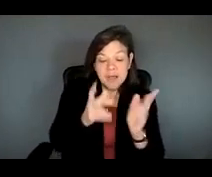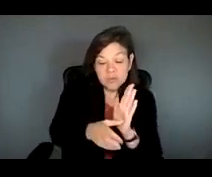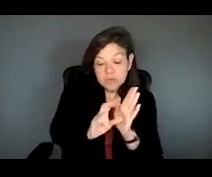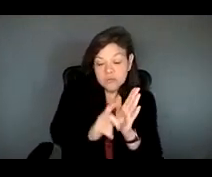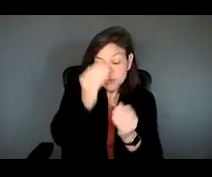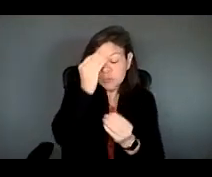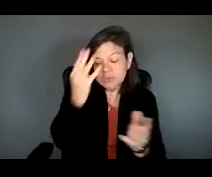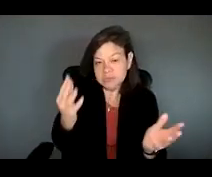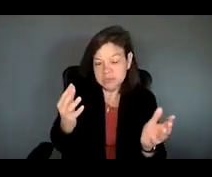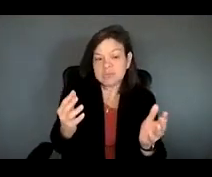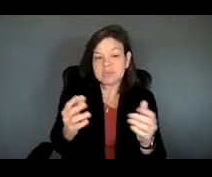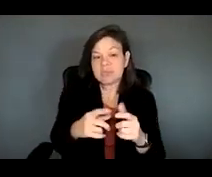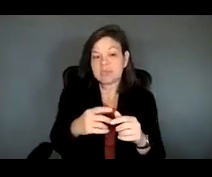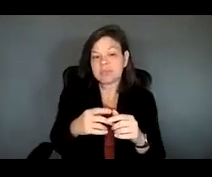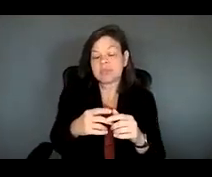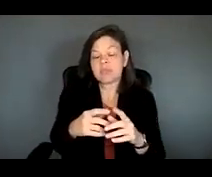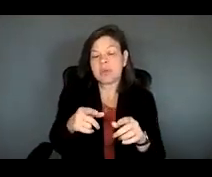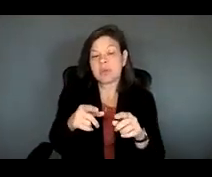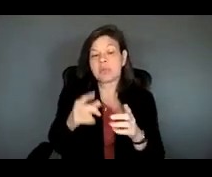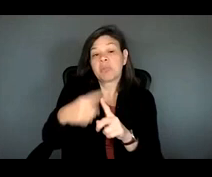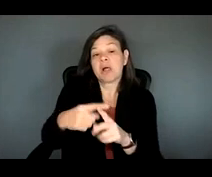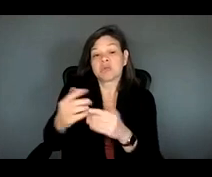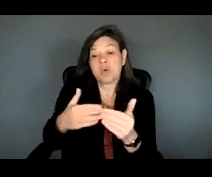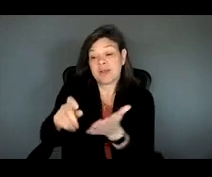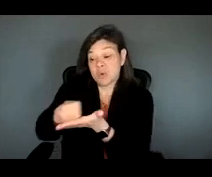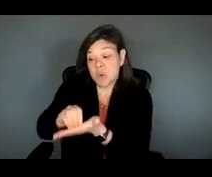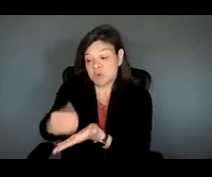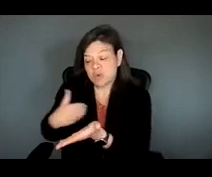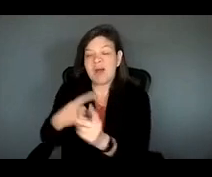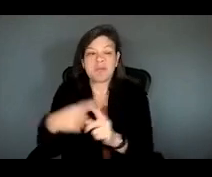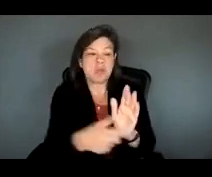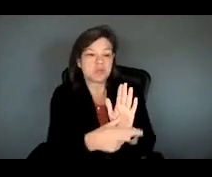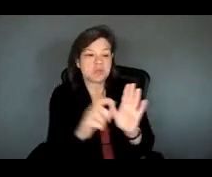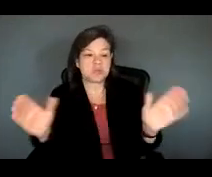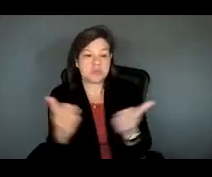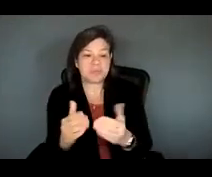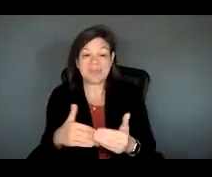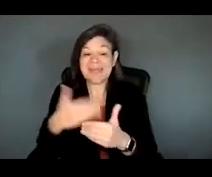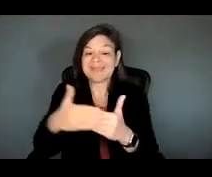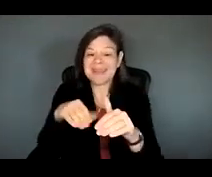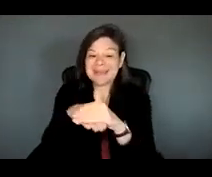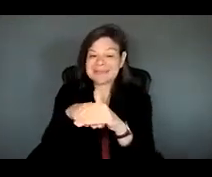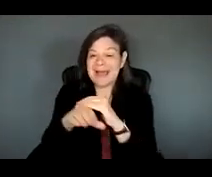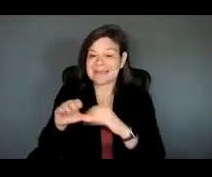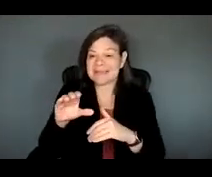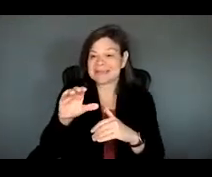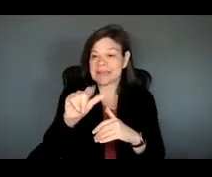to any notes you take during the webinar itself. The next AccessLEAD session is Proposal Office Hours